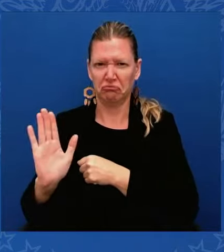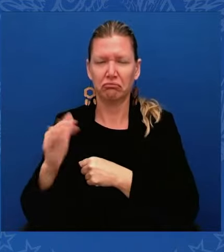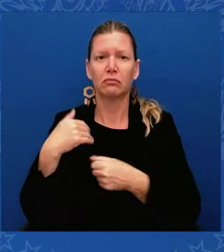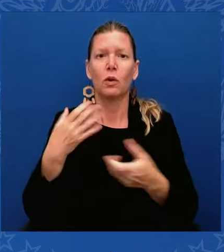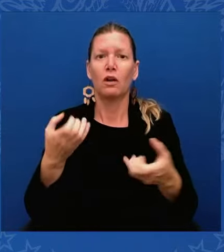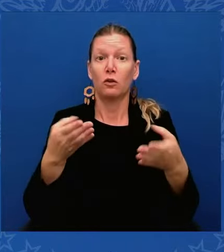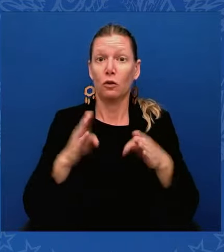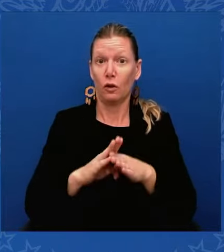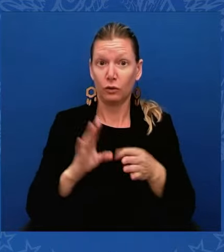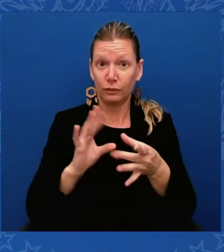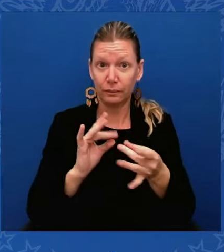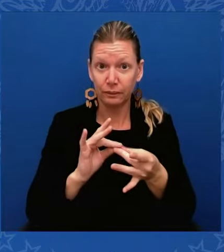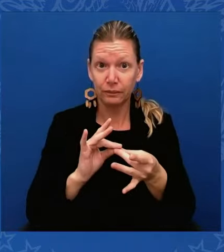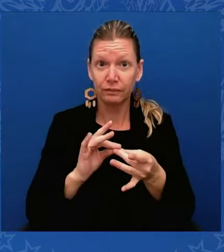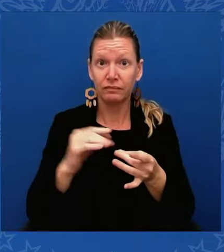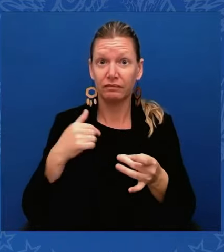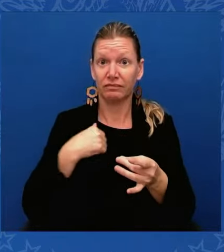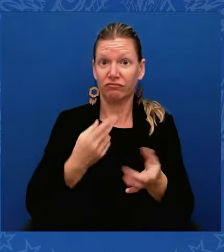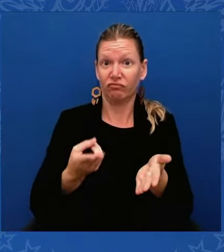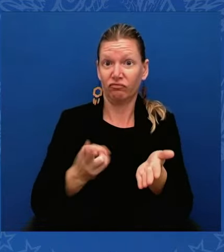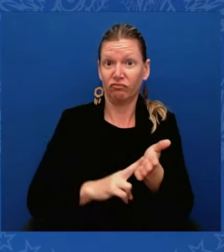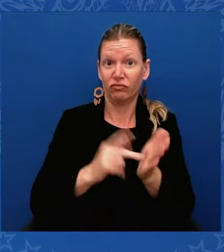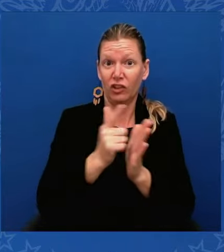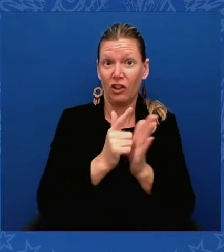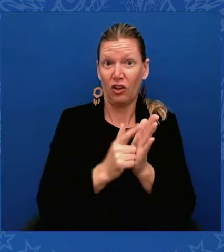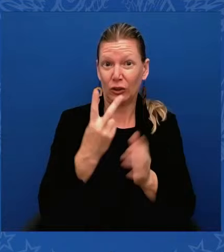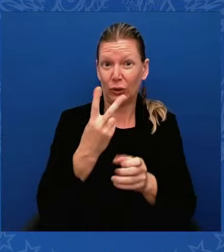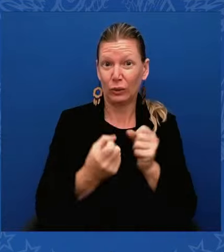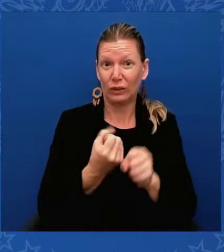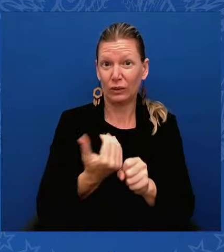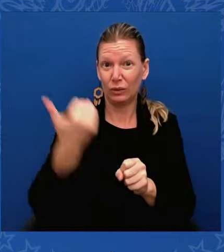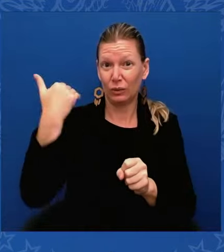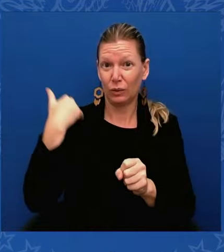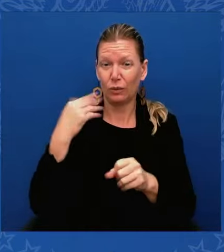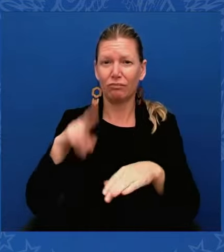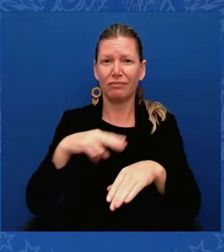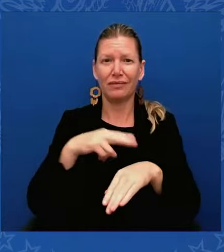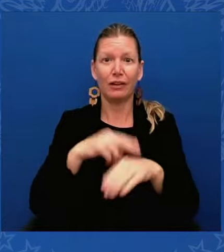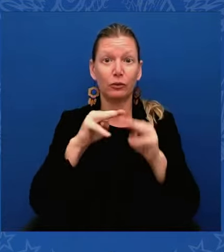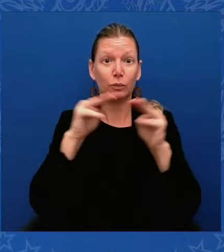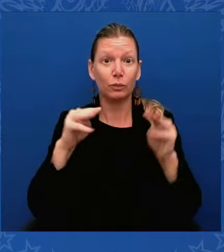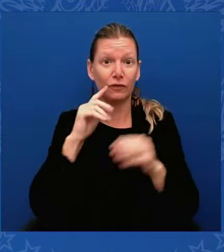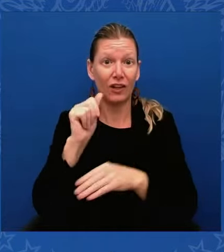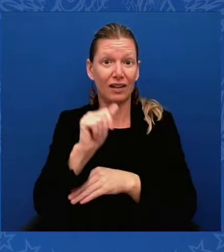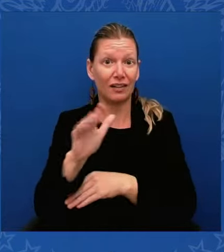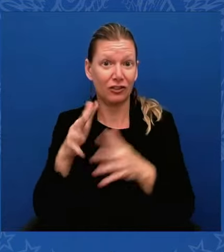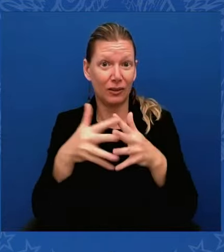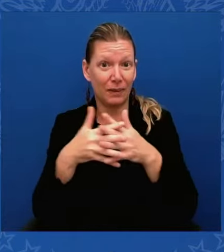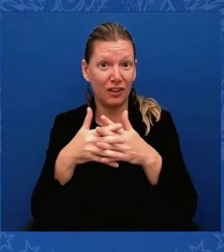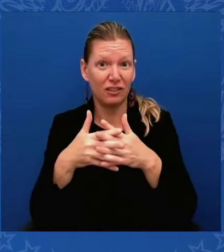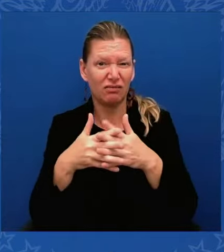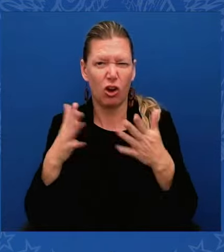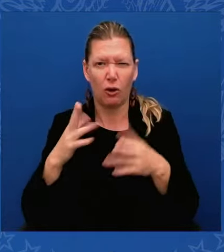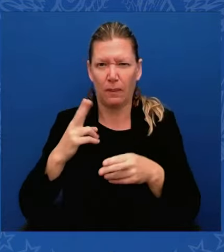Pacific Islanders, history and culture. So very proud to do so because it amplifies